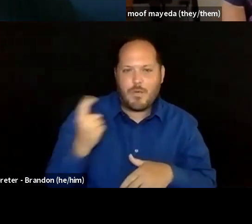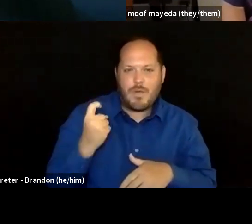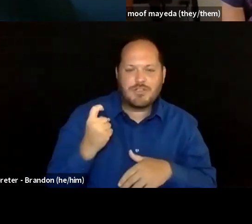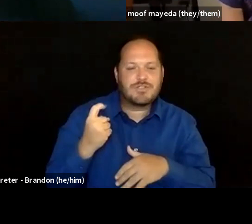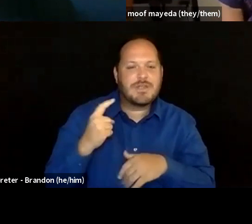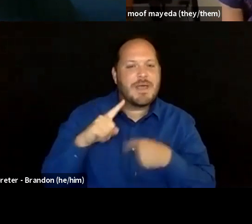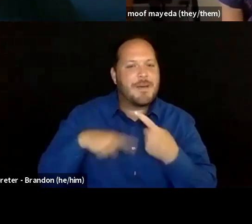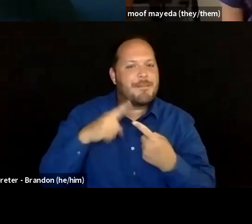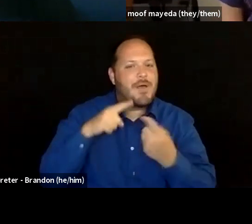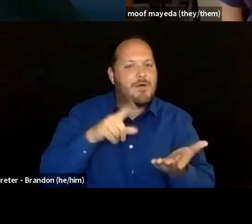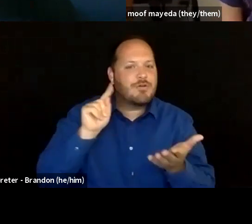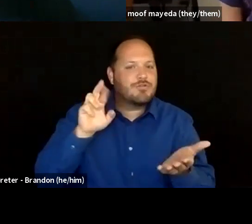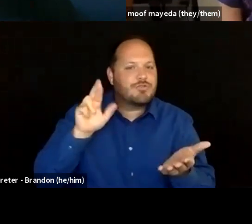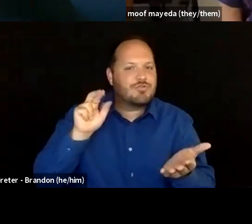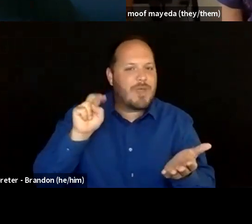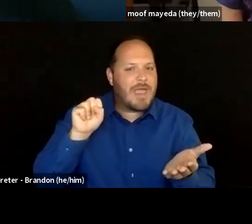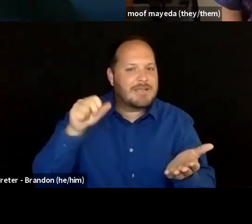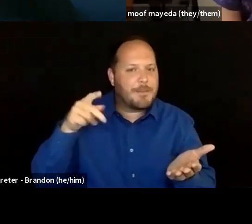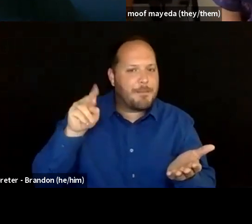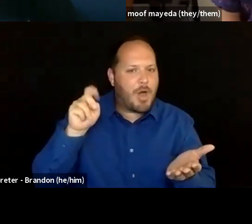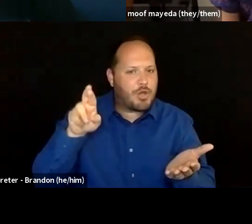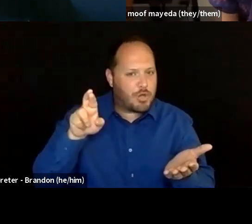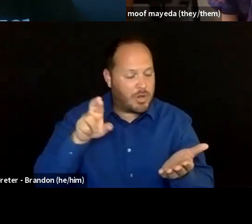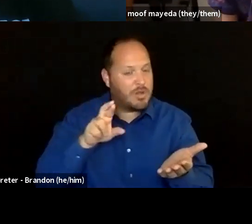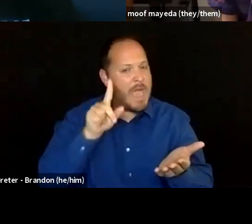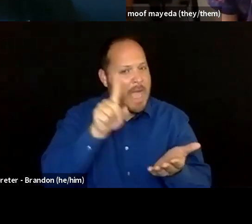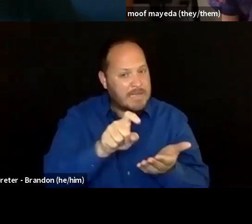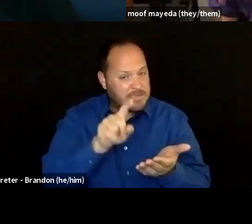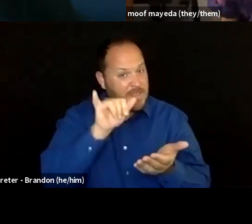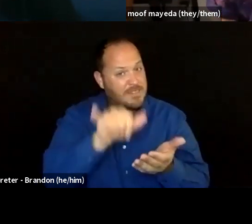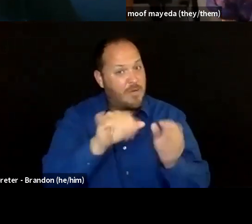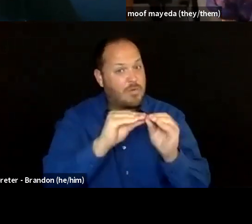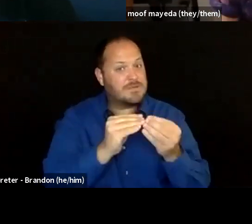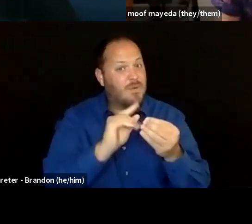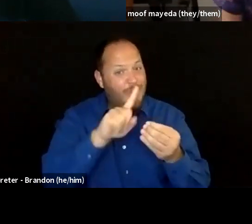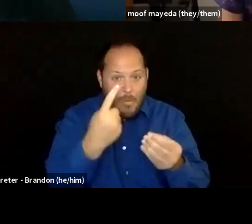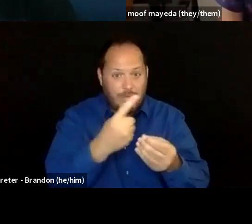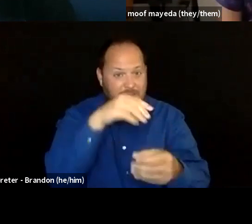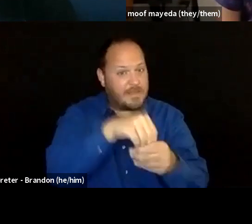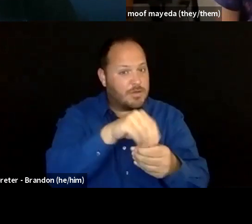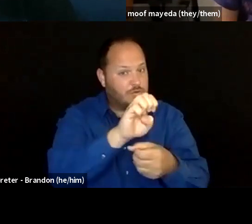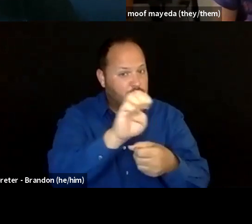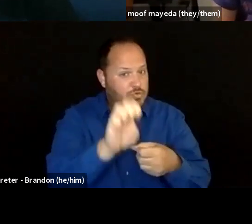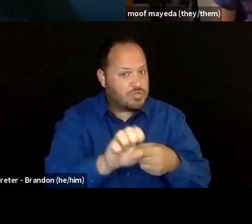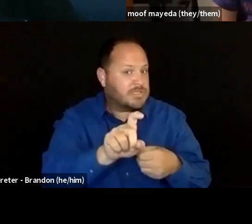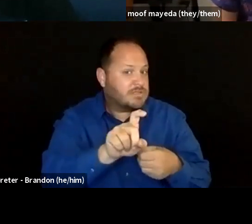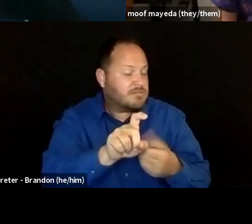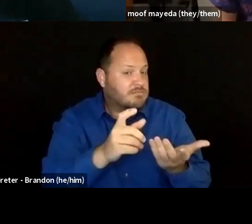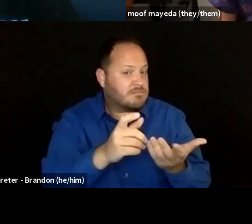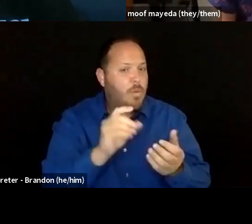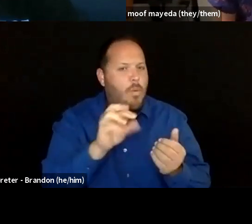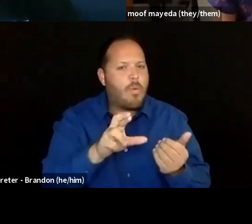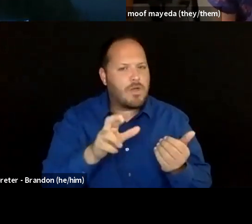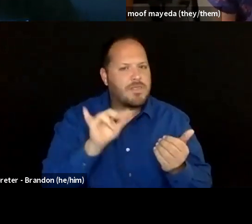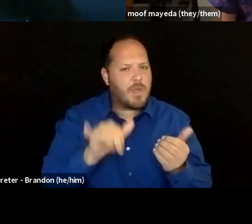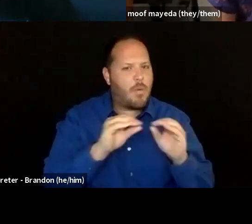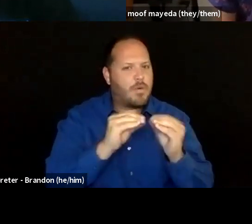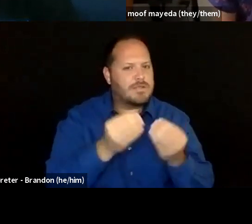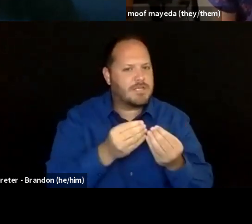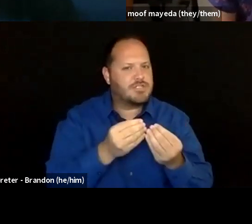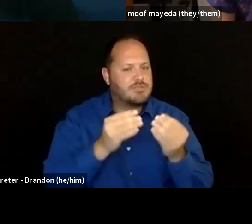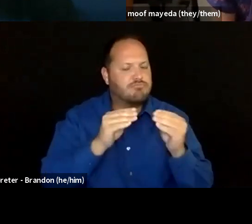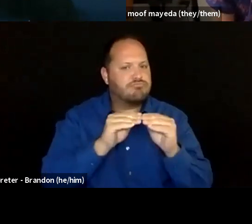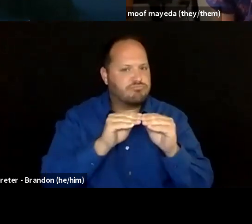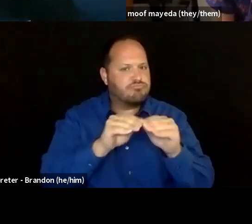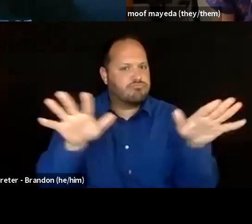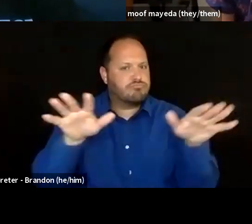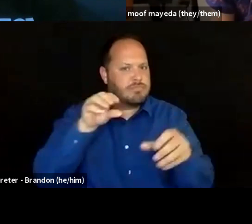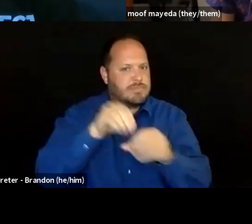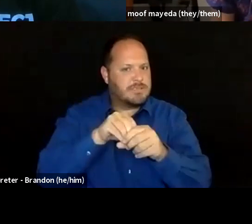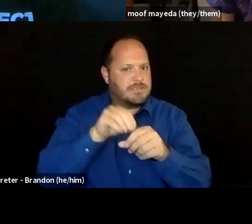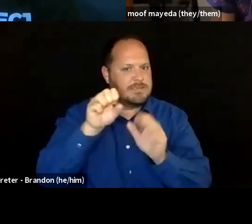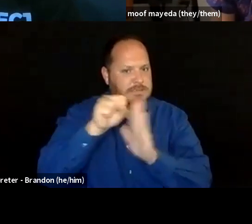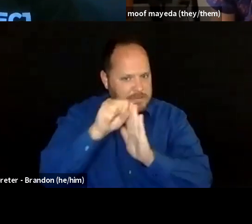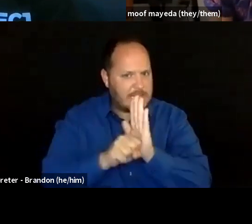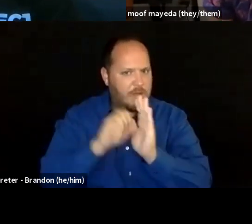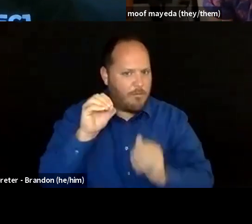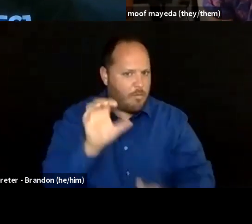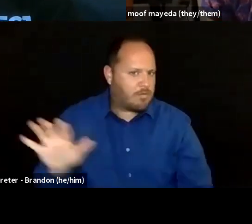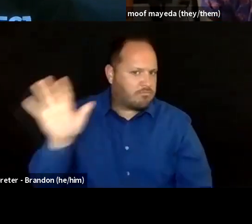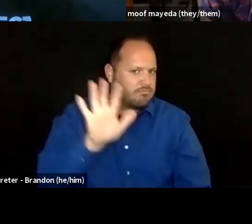On the slide we've got contact information but info@transPonder